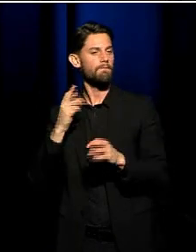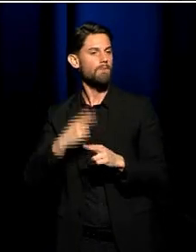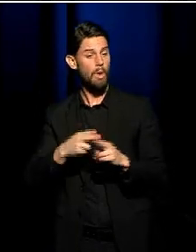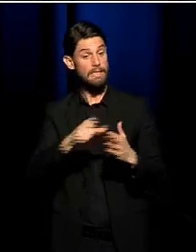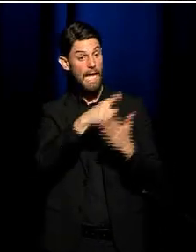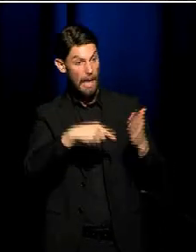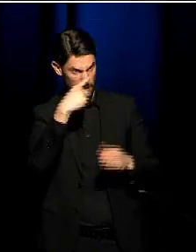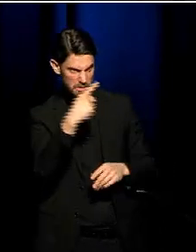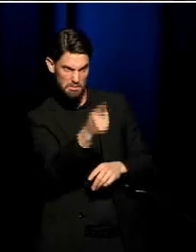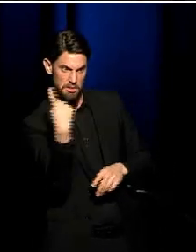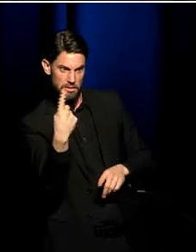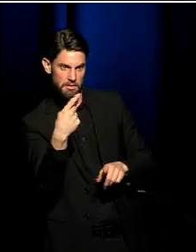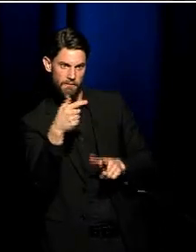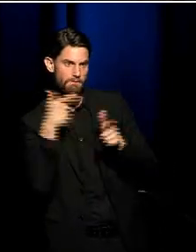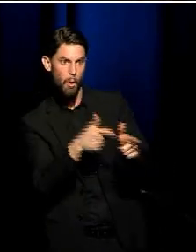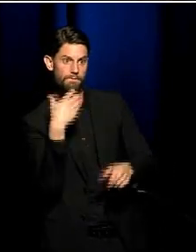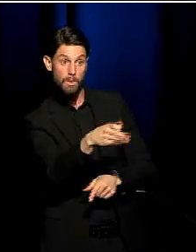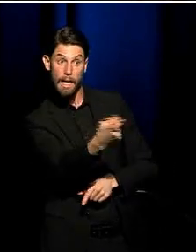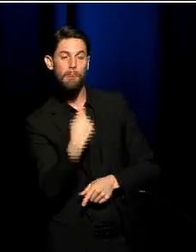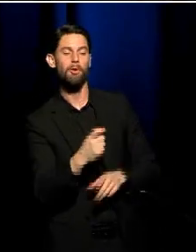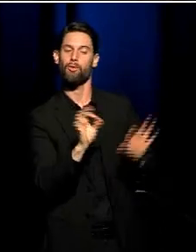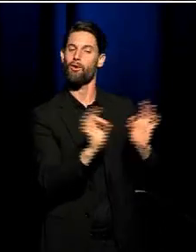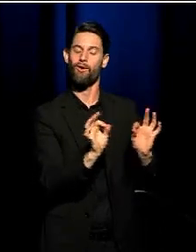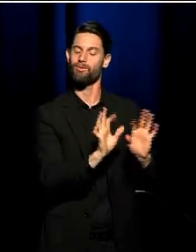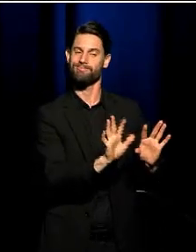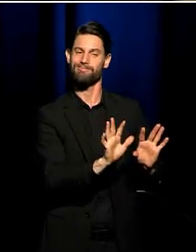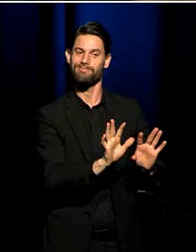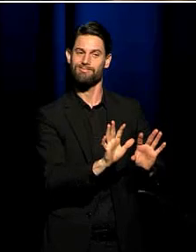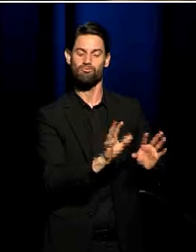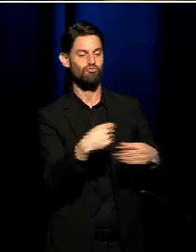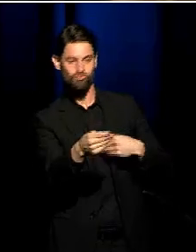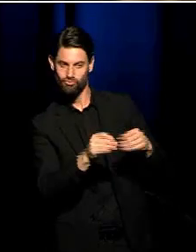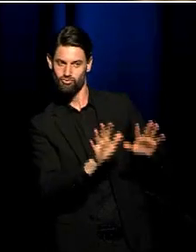disability rather the Commission may use its powers to obtain documents and other